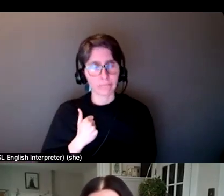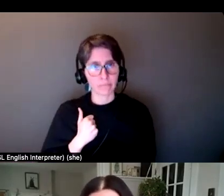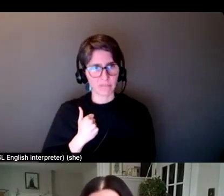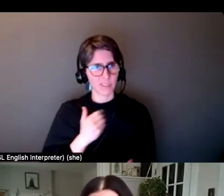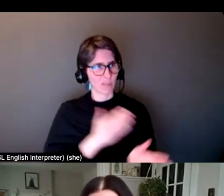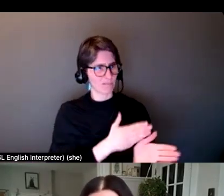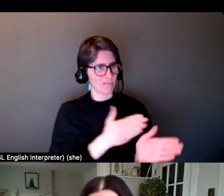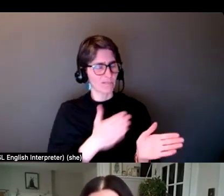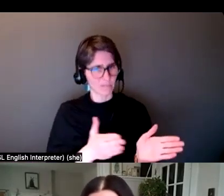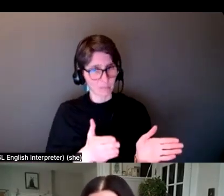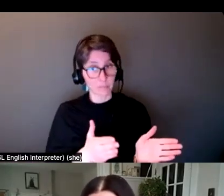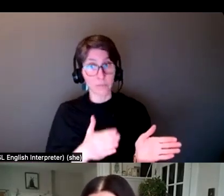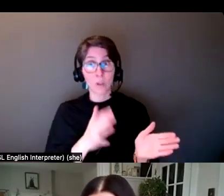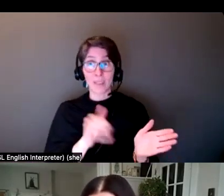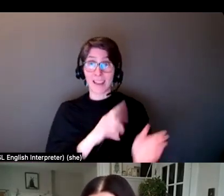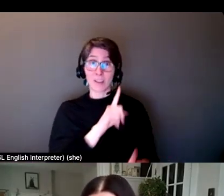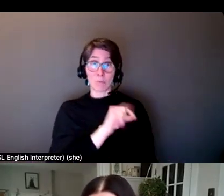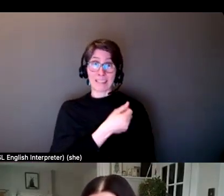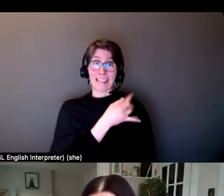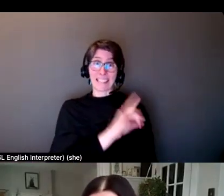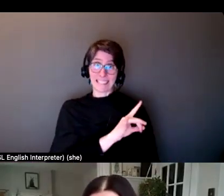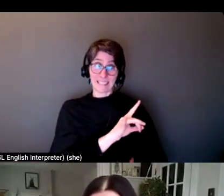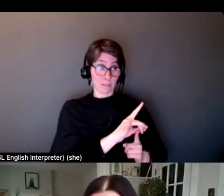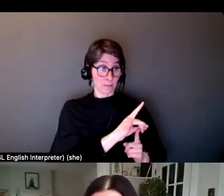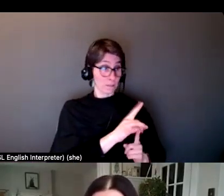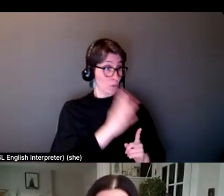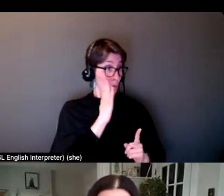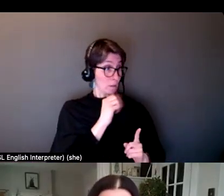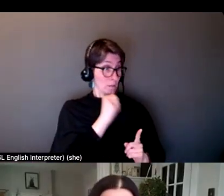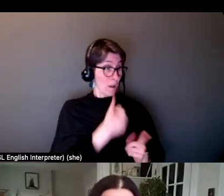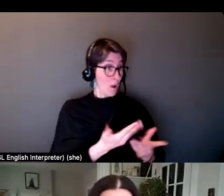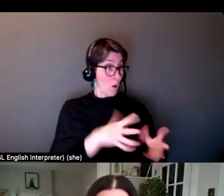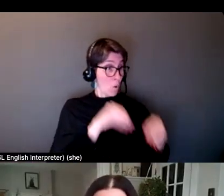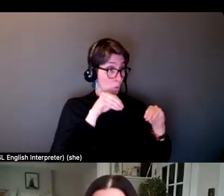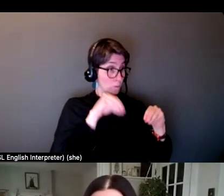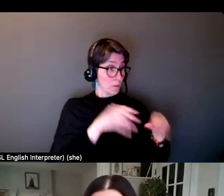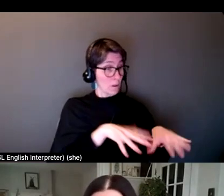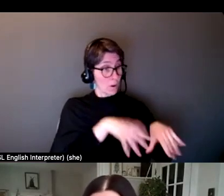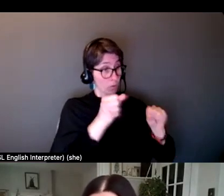that Quill & Quire probably wouldn't be conducting another survey, we had a lot of requests from our